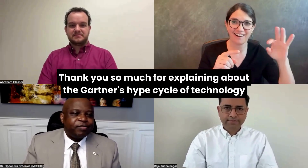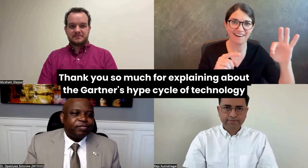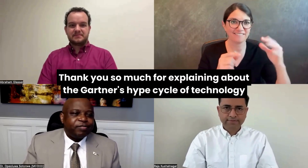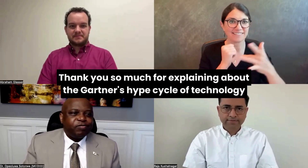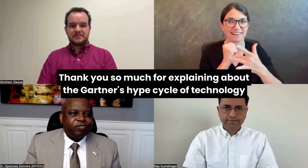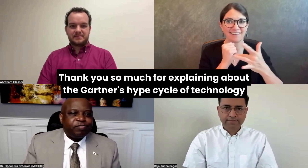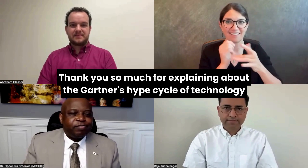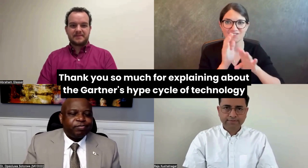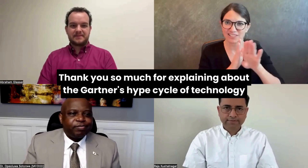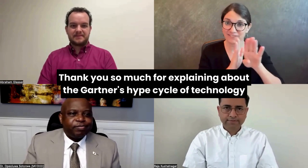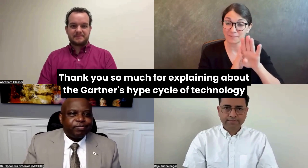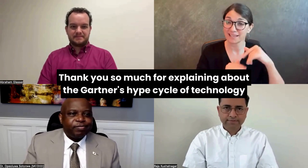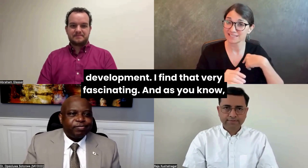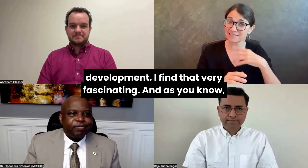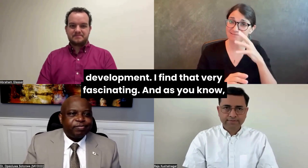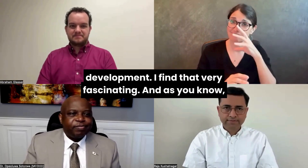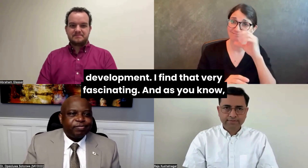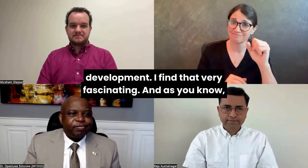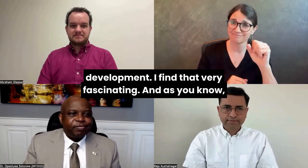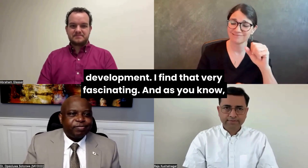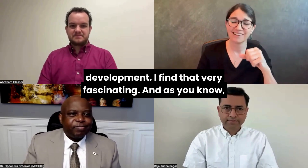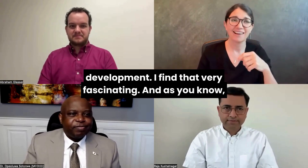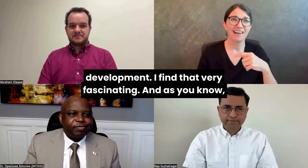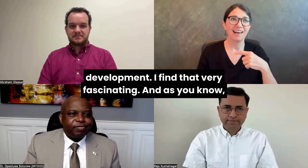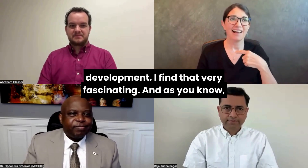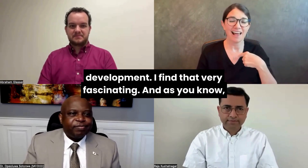development. I find that very fascinating. And as you know,